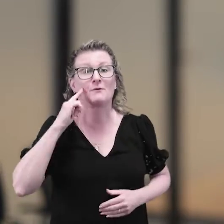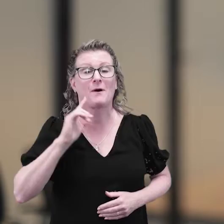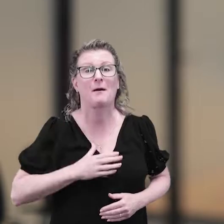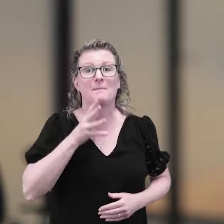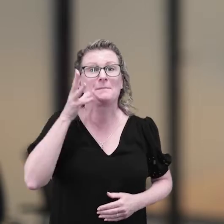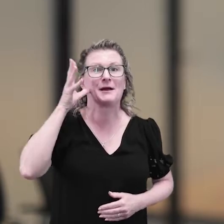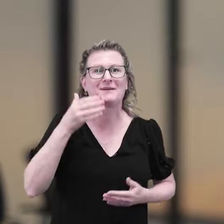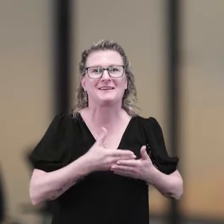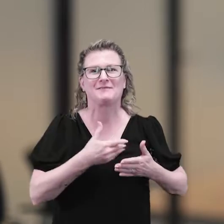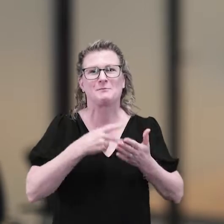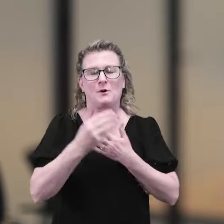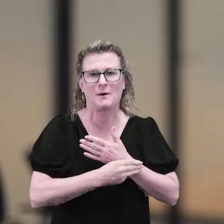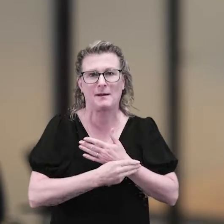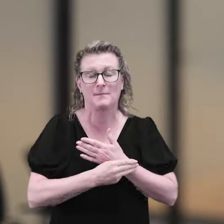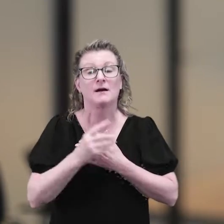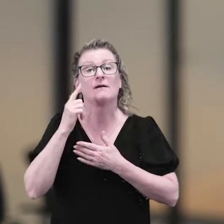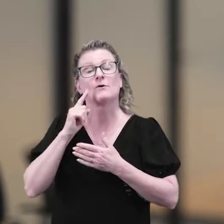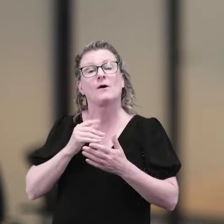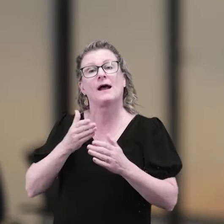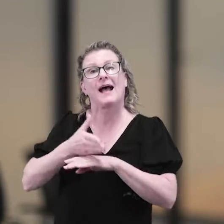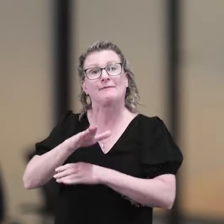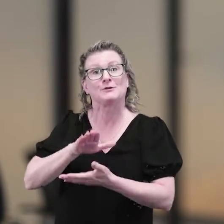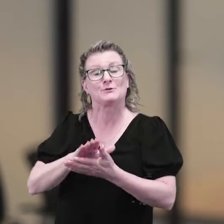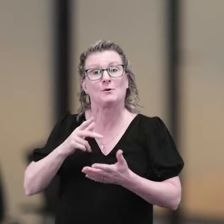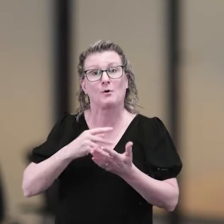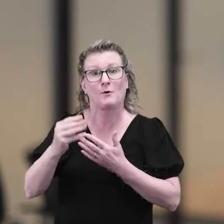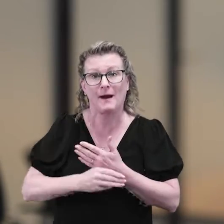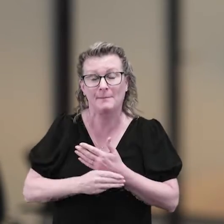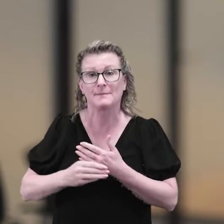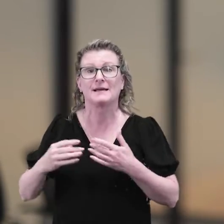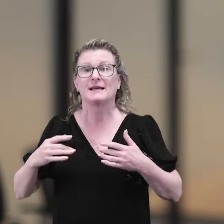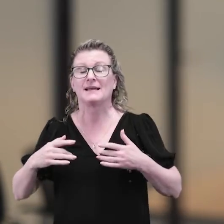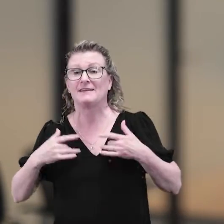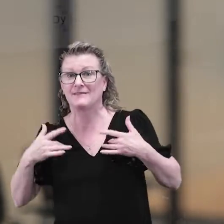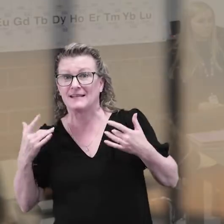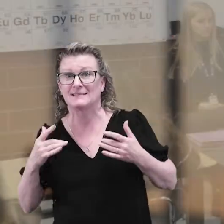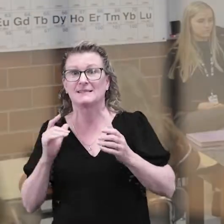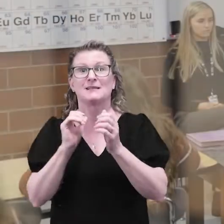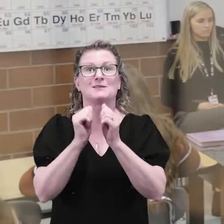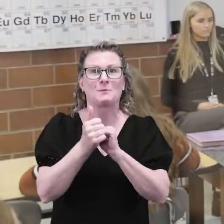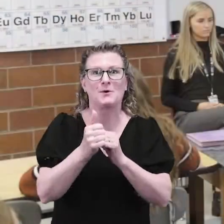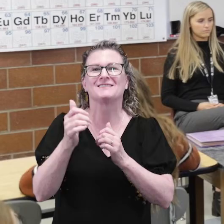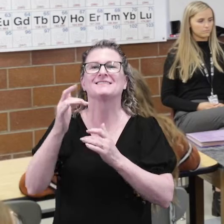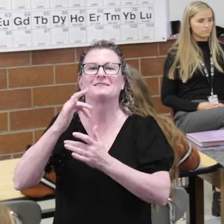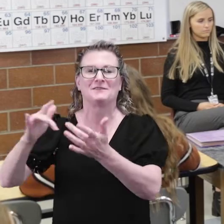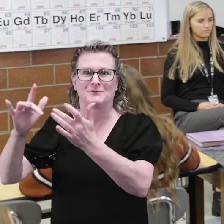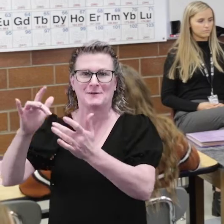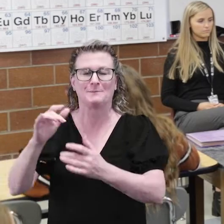infant program, after school programming, school events, sports, and field trips. USDB